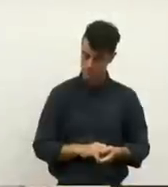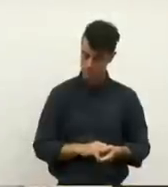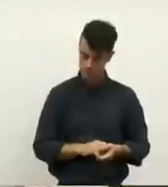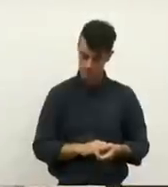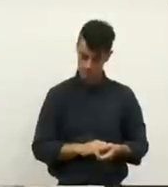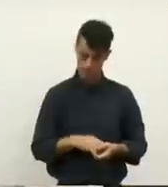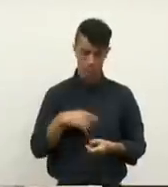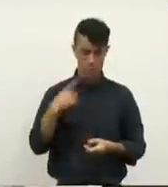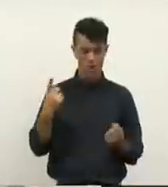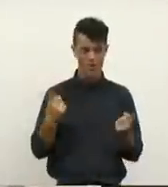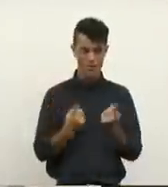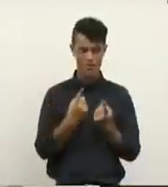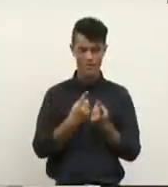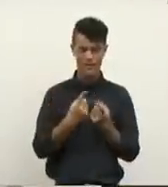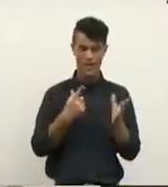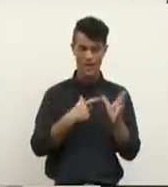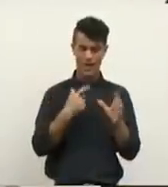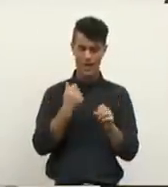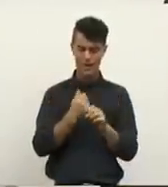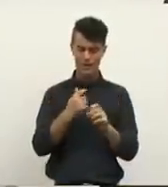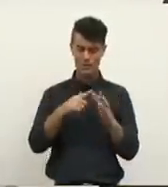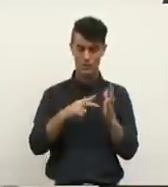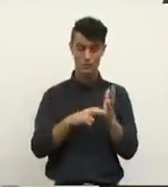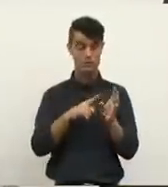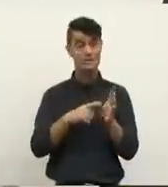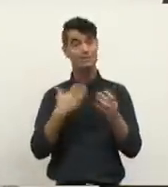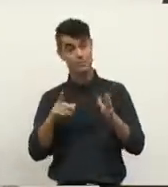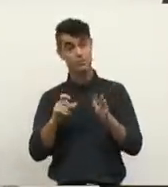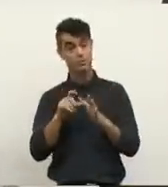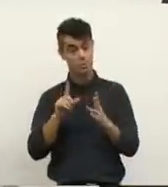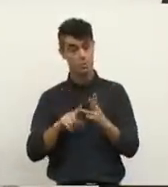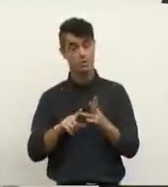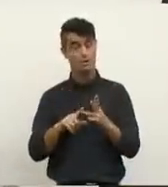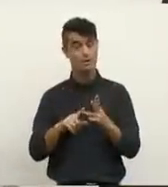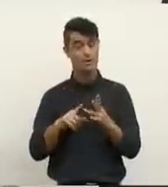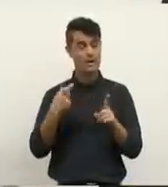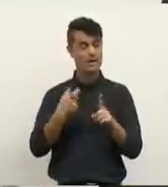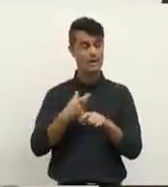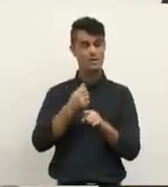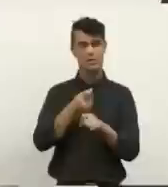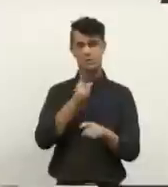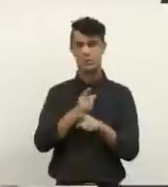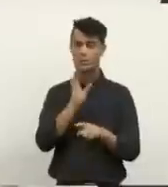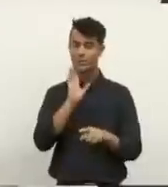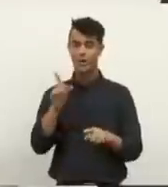as KG mentioned it before is, if the NDIS agrees to something is needed